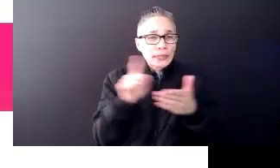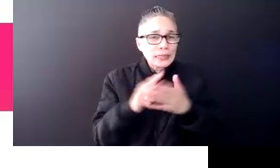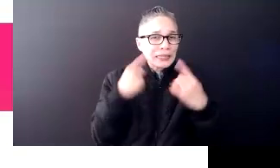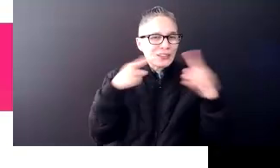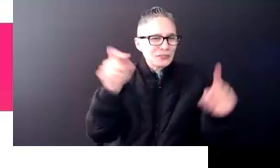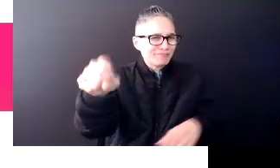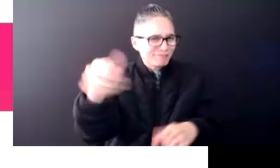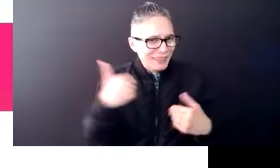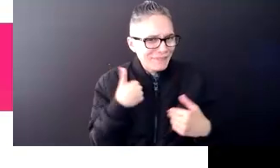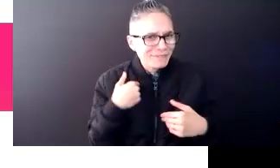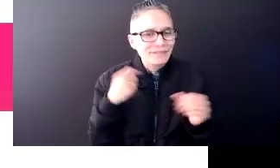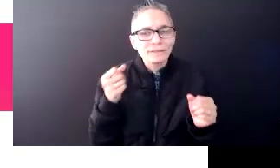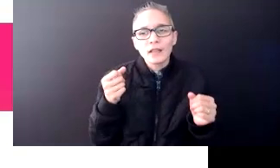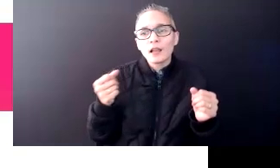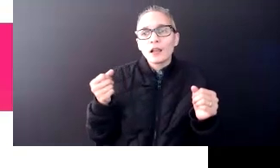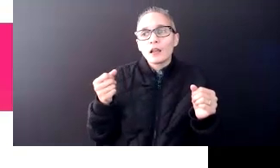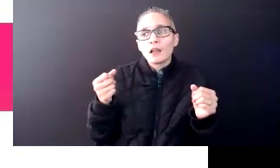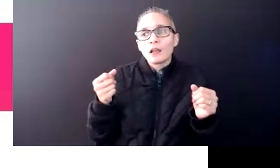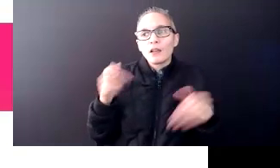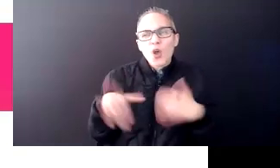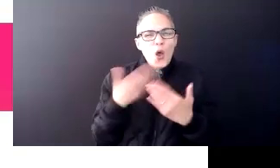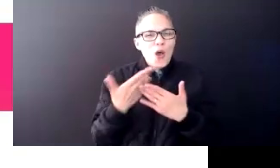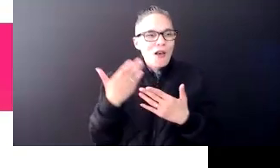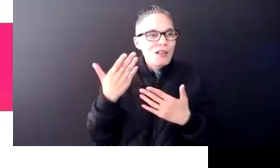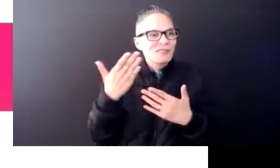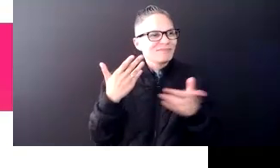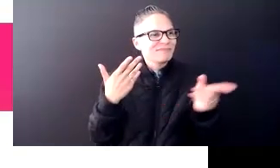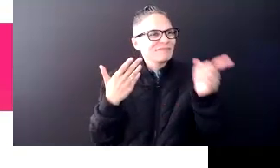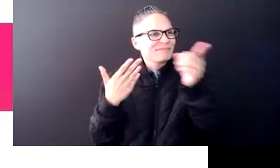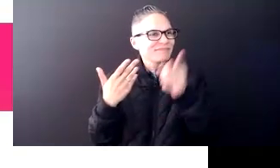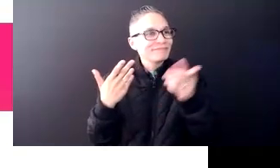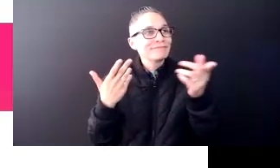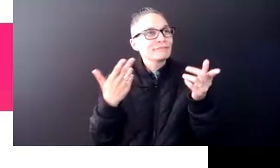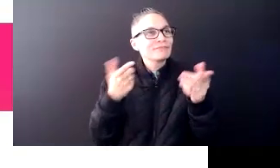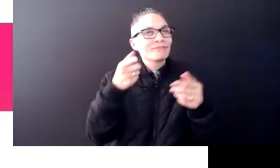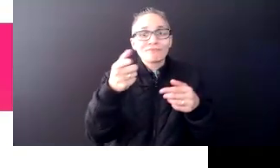You know, all of that, those are things that you likely are doing.